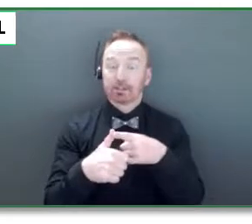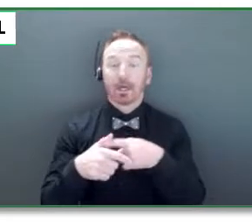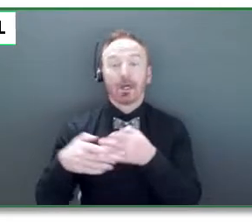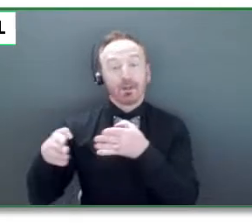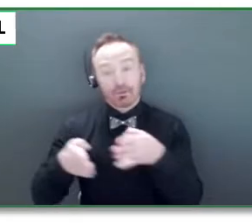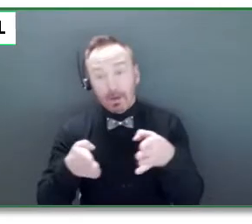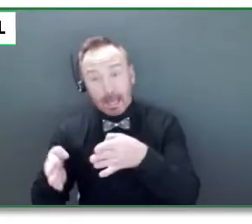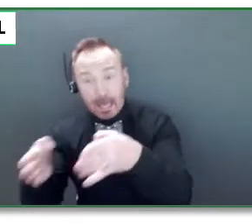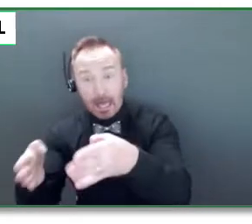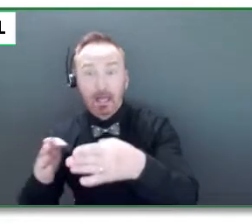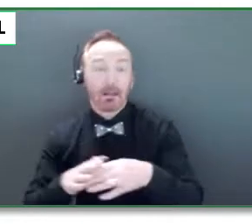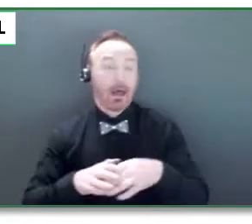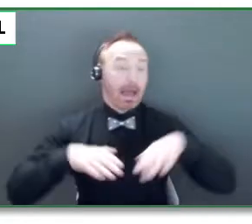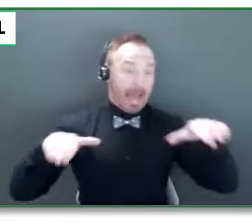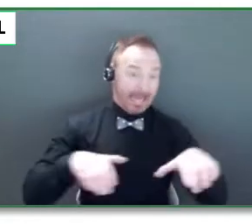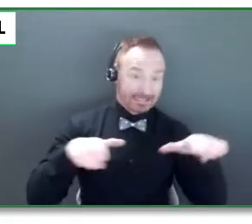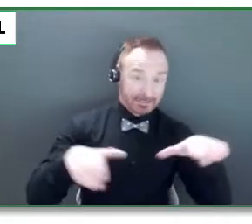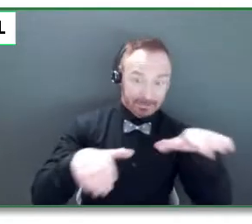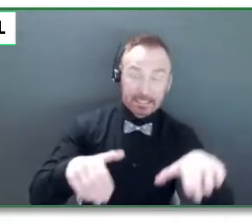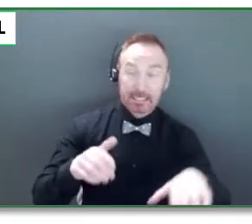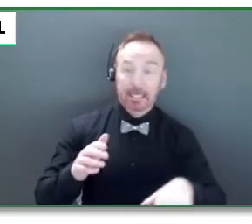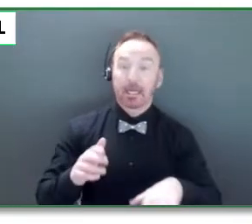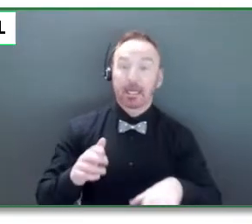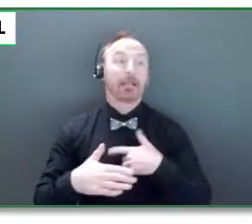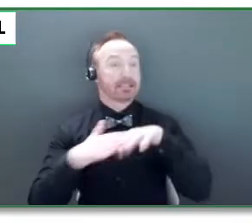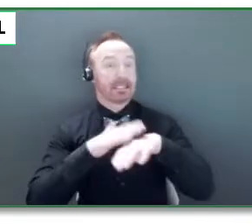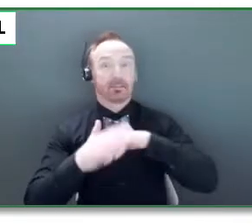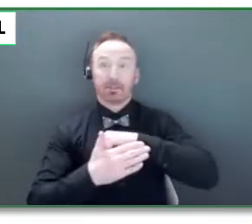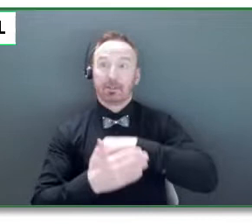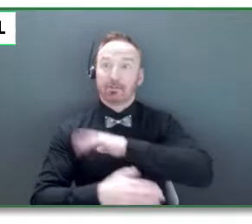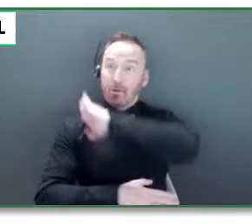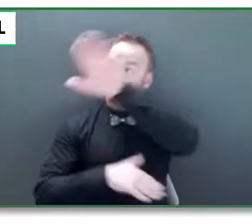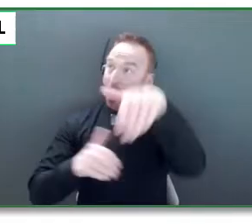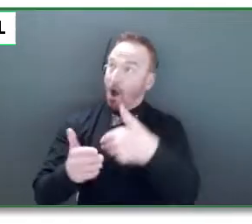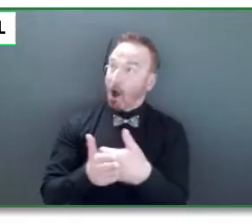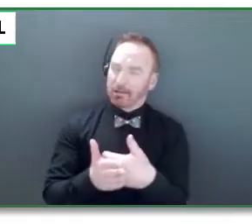accessible for all. So what does that mean? It means that sometimes the